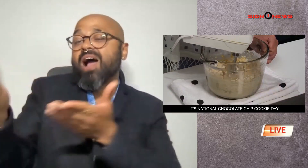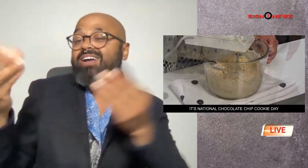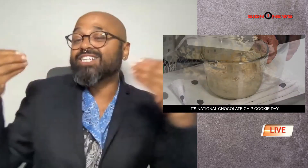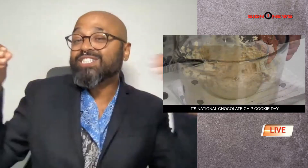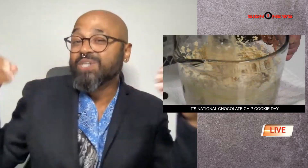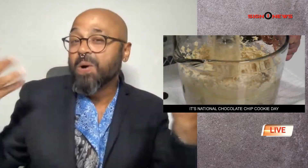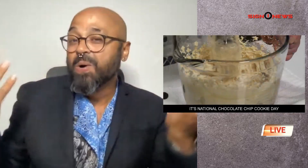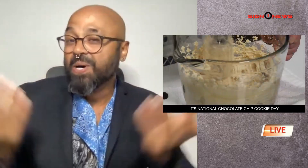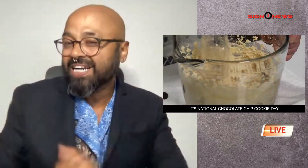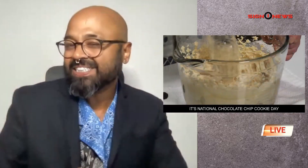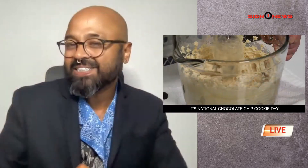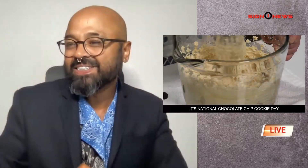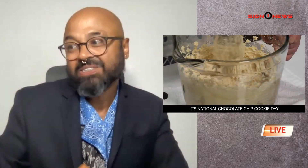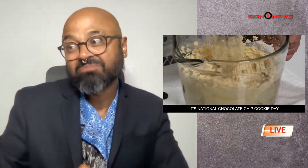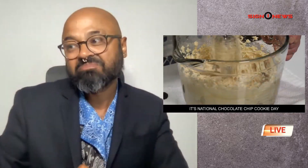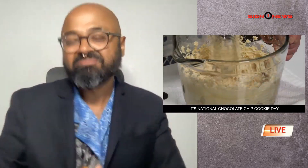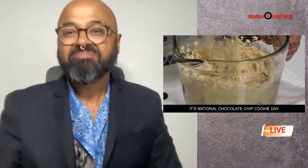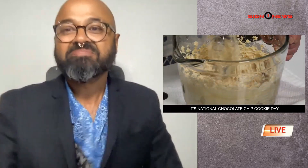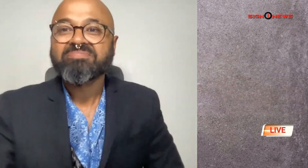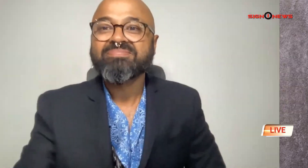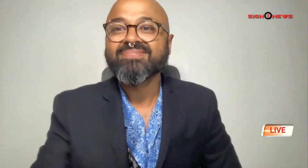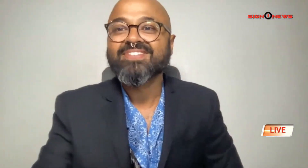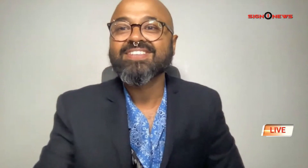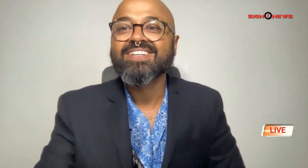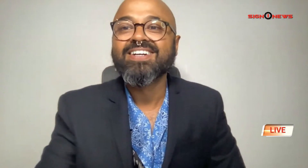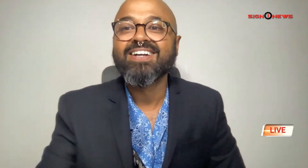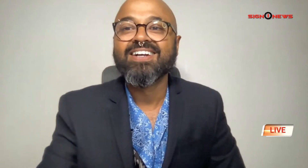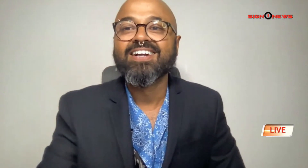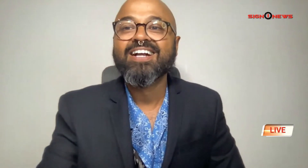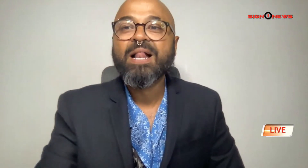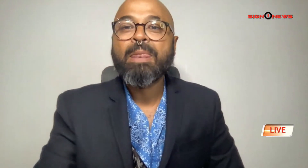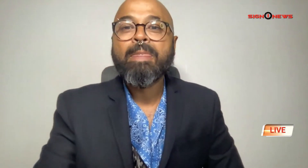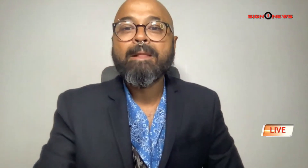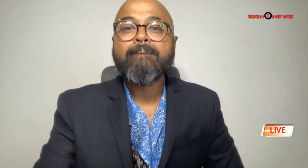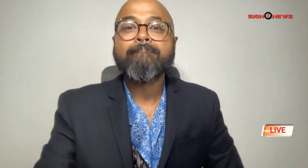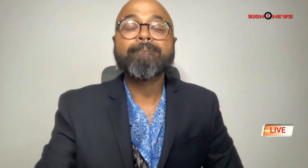or do it the easy way and just buy some at the store